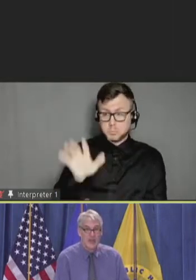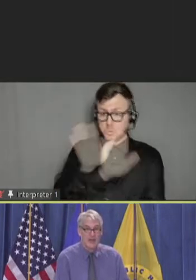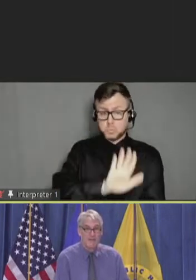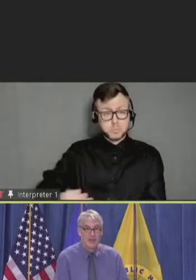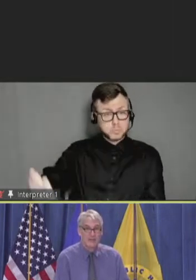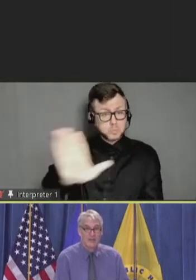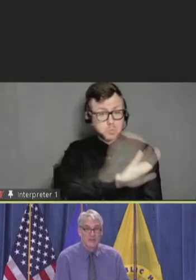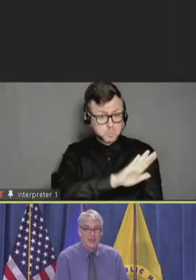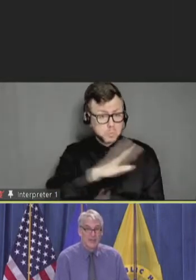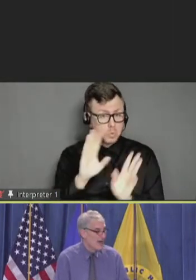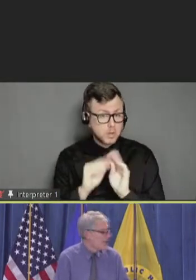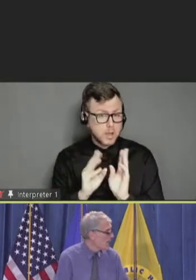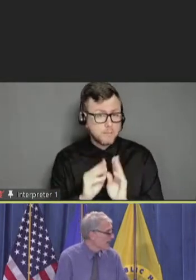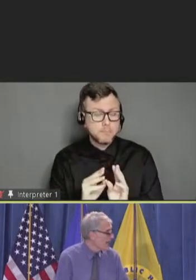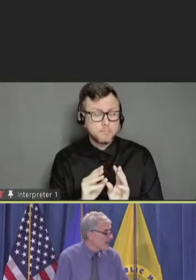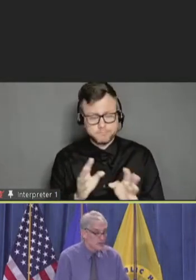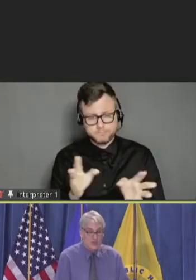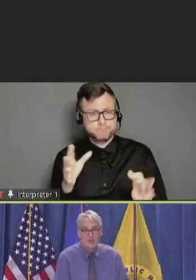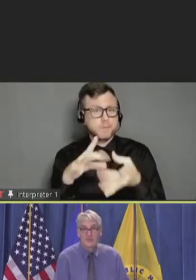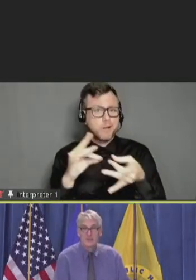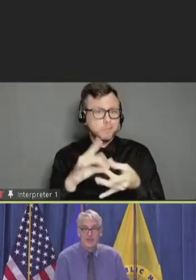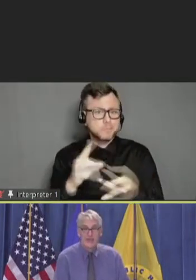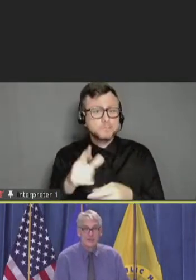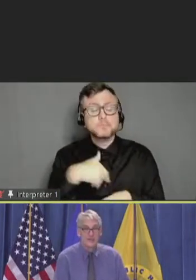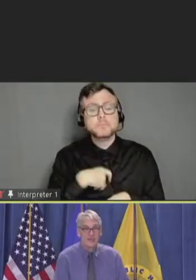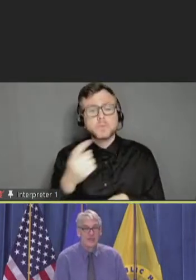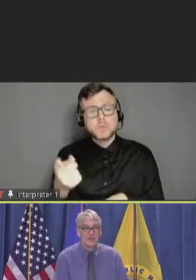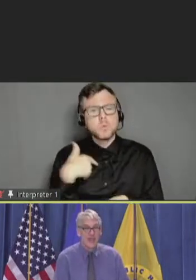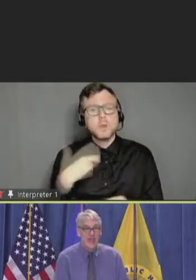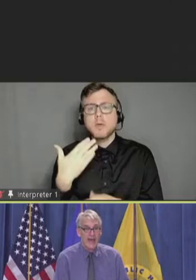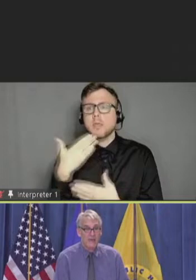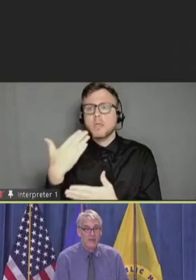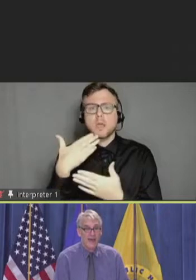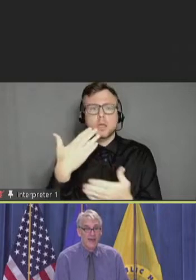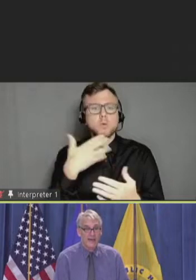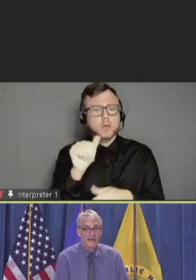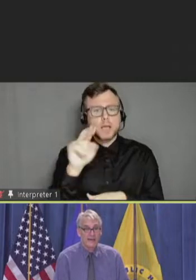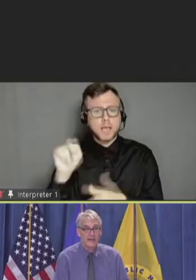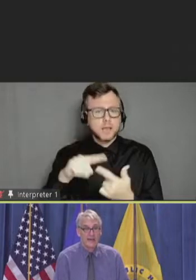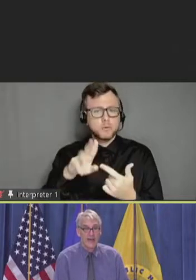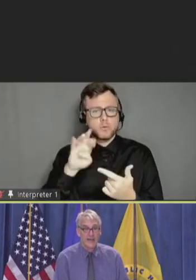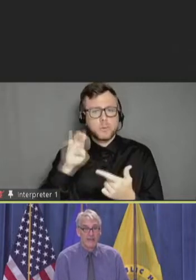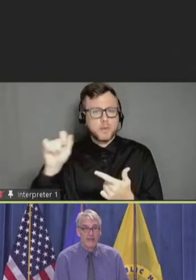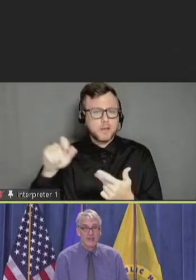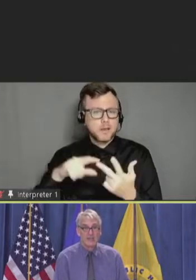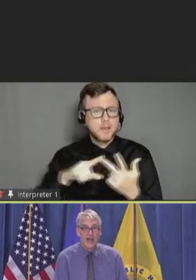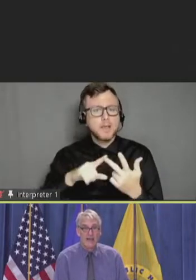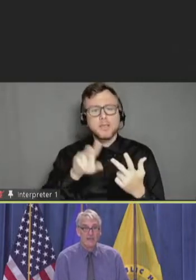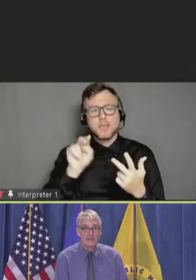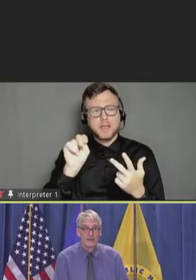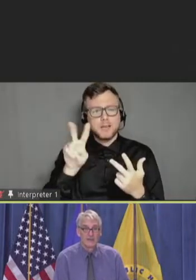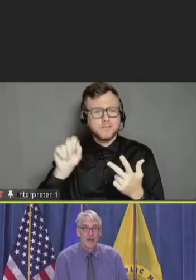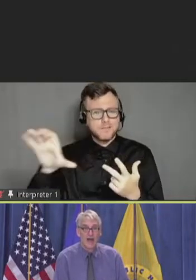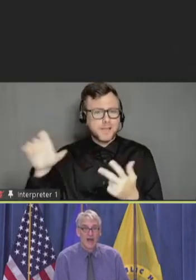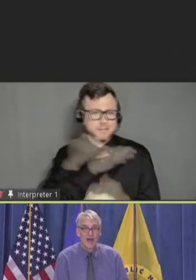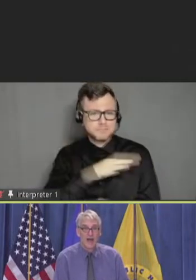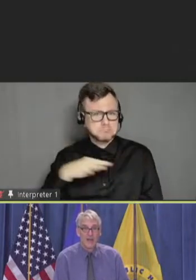In closing, I want to echo Steve's thanks to Ann, Rebecca, and the NVAC staff and Bob